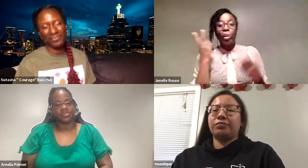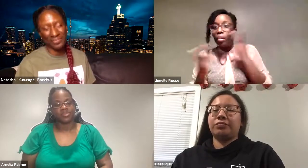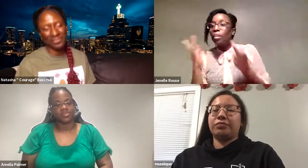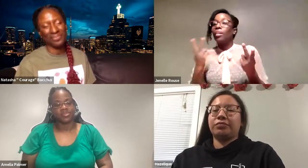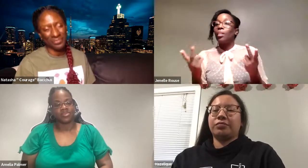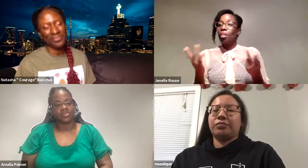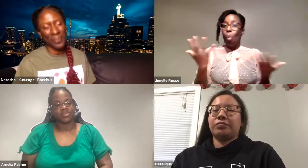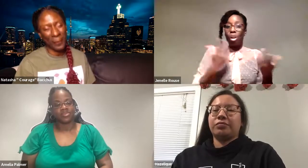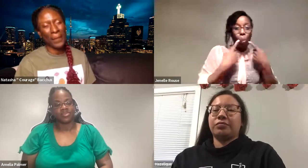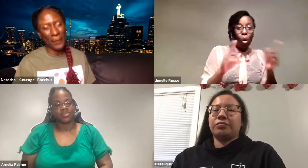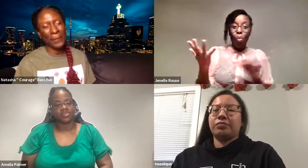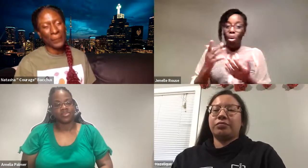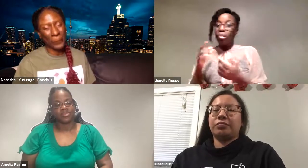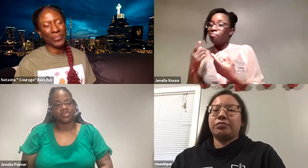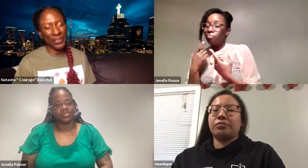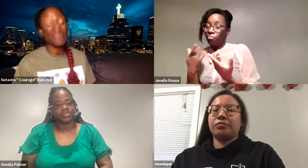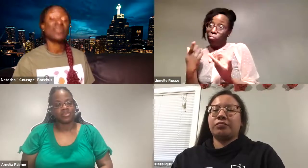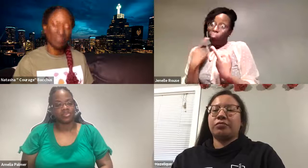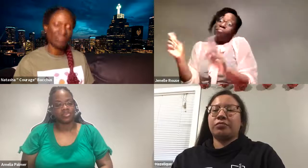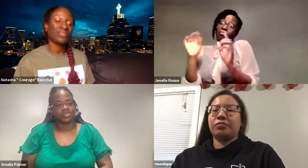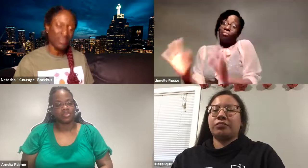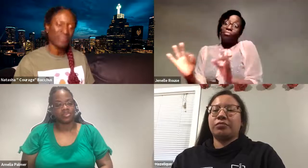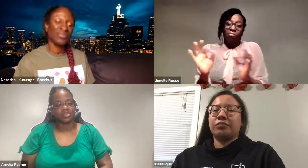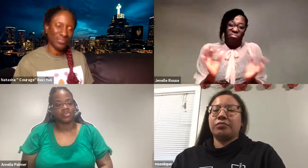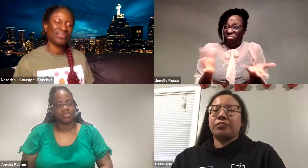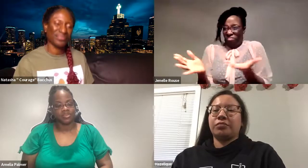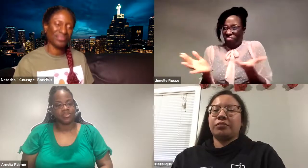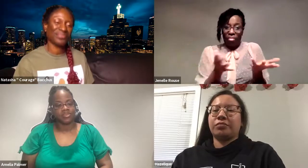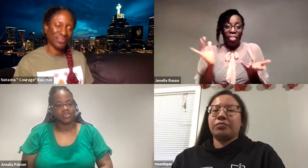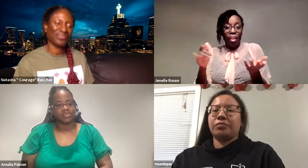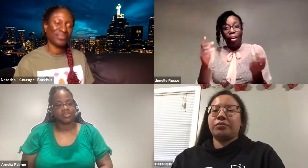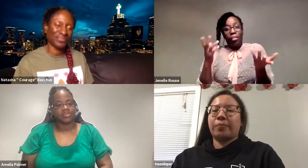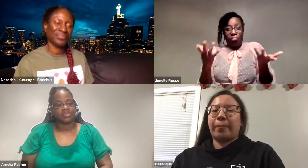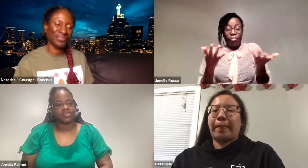my childhood, growing up, seeing what worked and what i guess hasn't worked in my life...